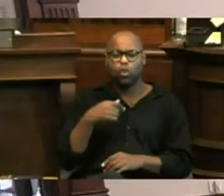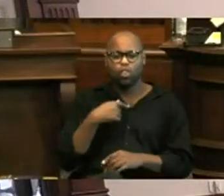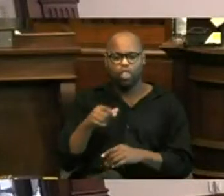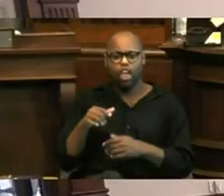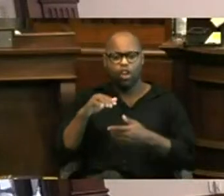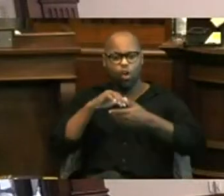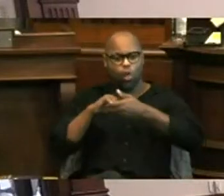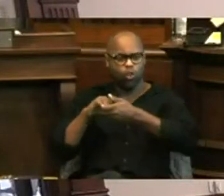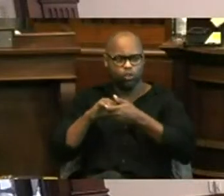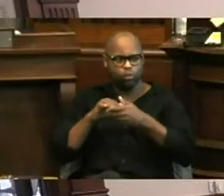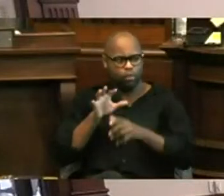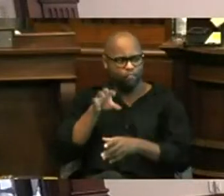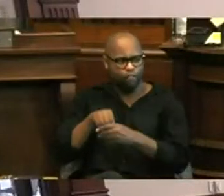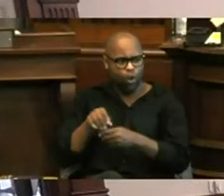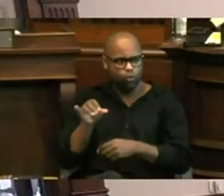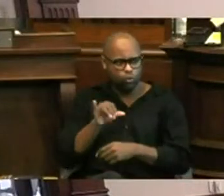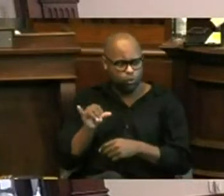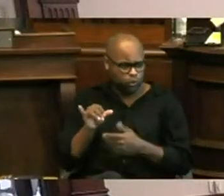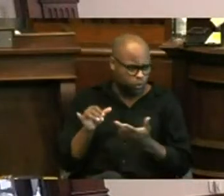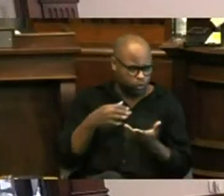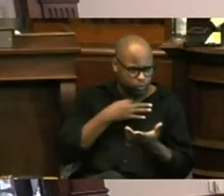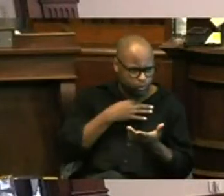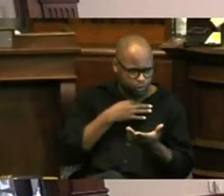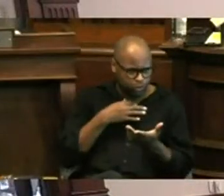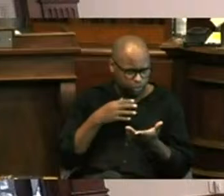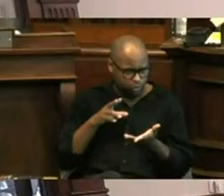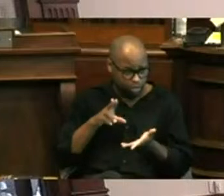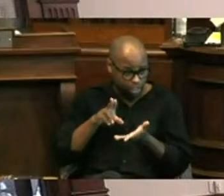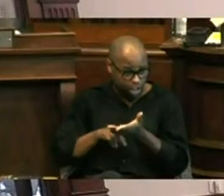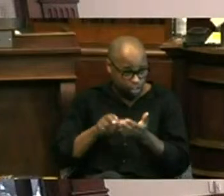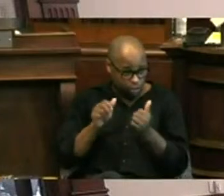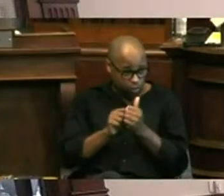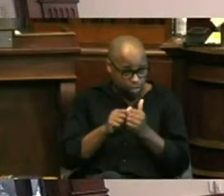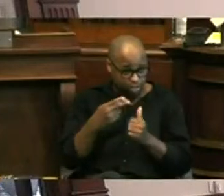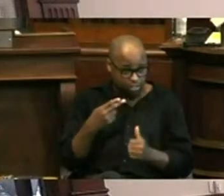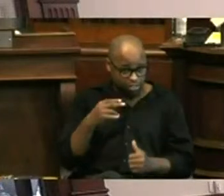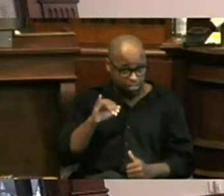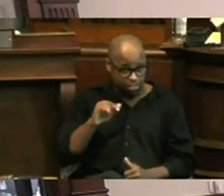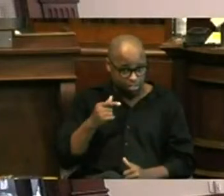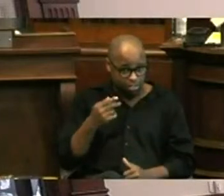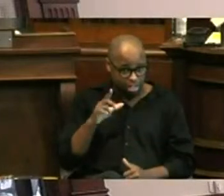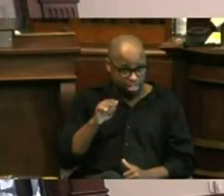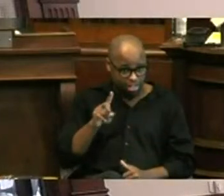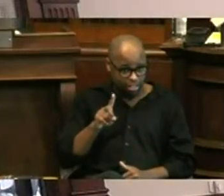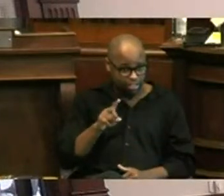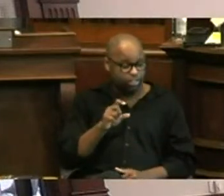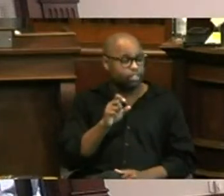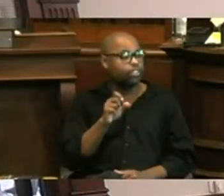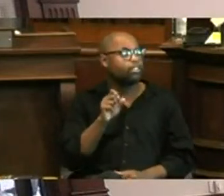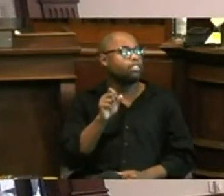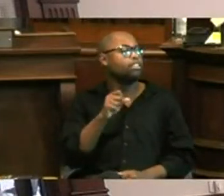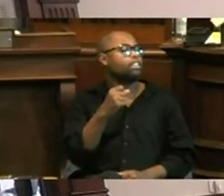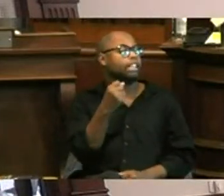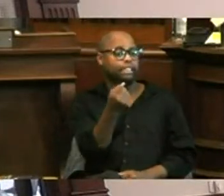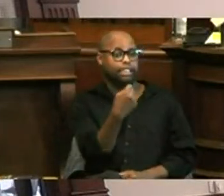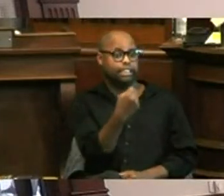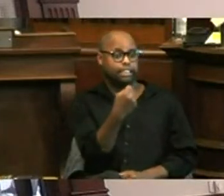But I also know that Southeast Area Coalition is going to be involved somehow. Do we have are